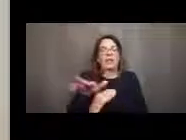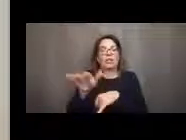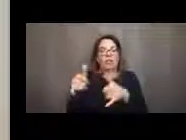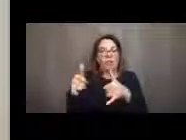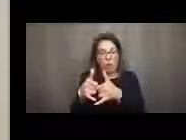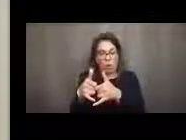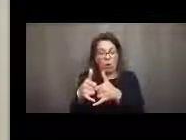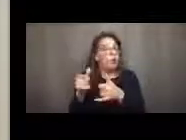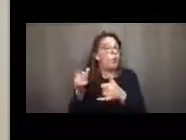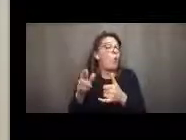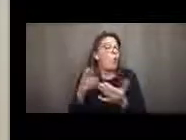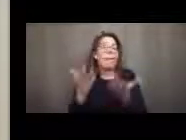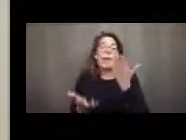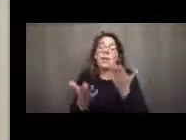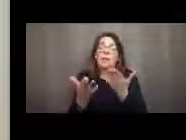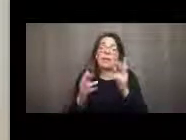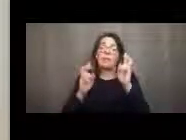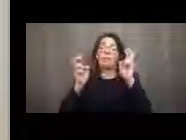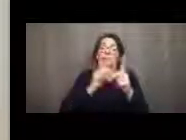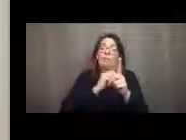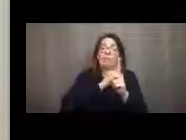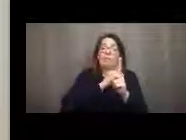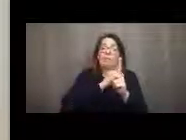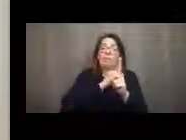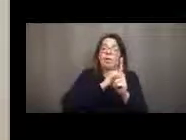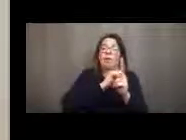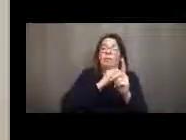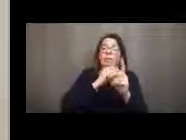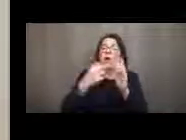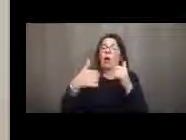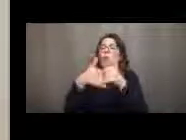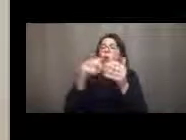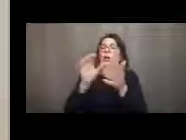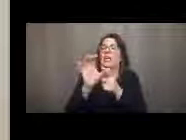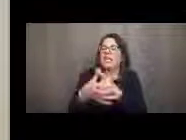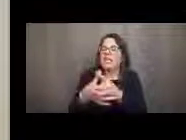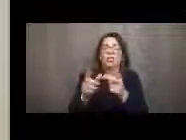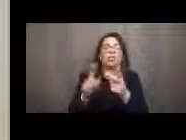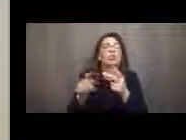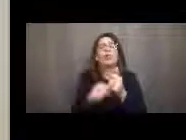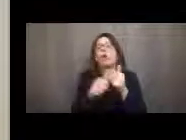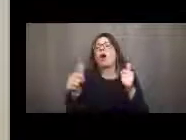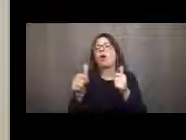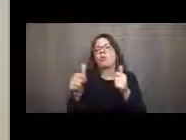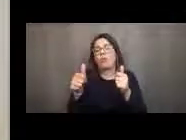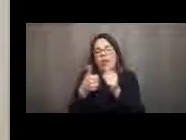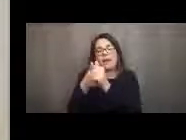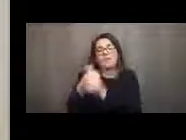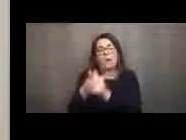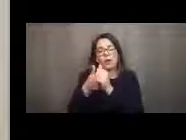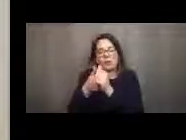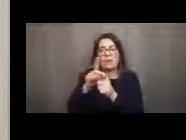or we may impose specific award conditions or take other enforcement actions to address compliance with the requirement.